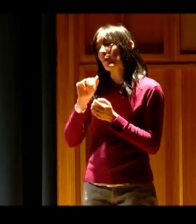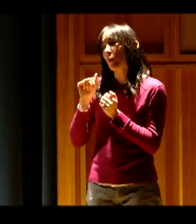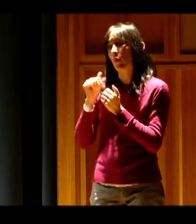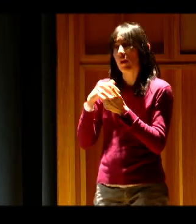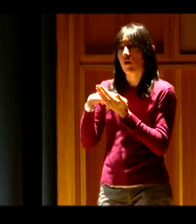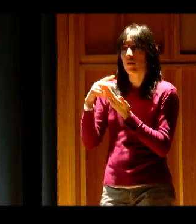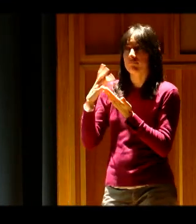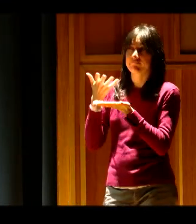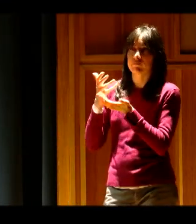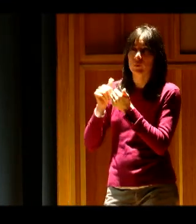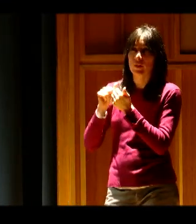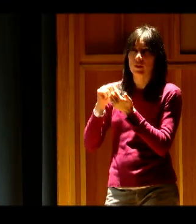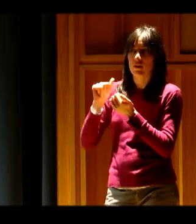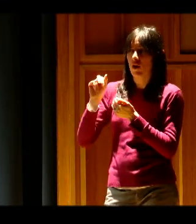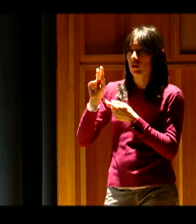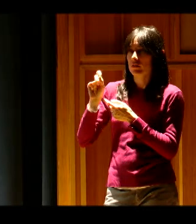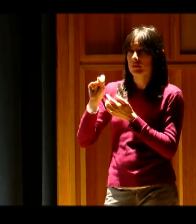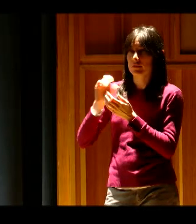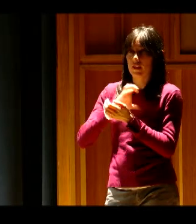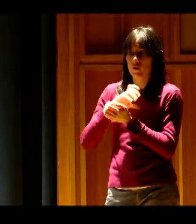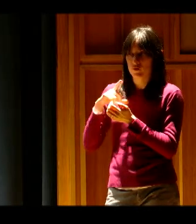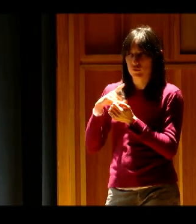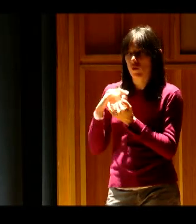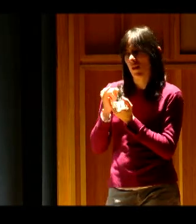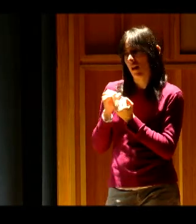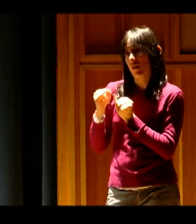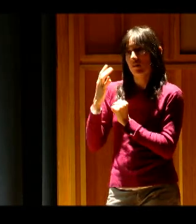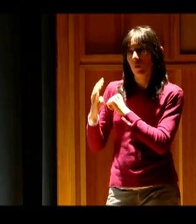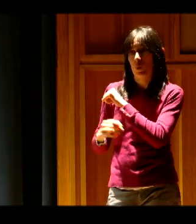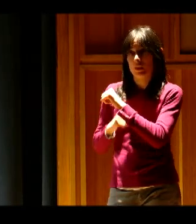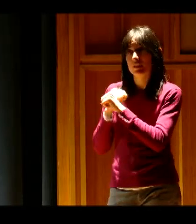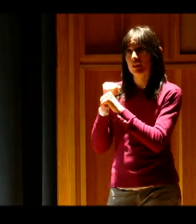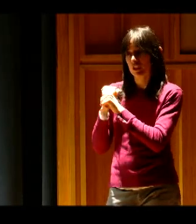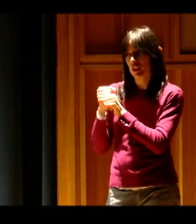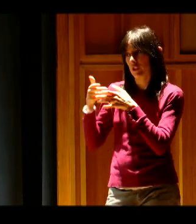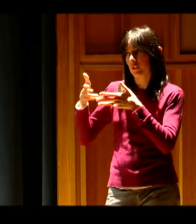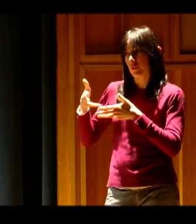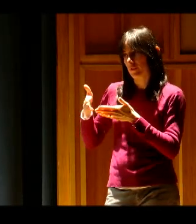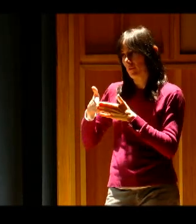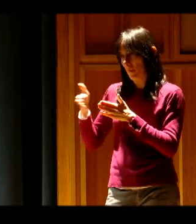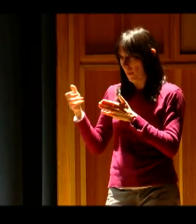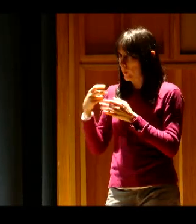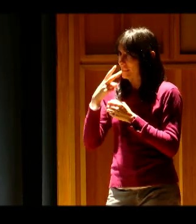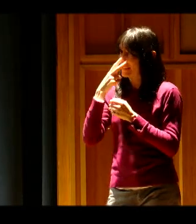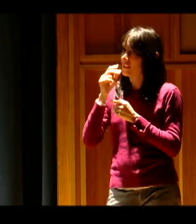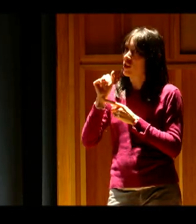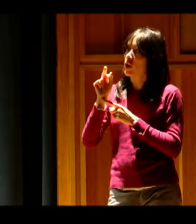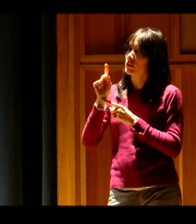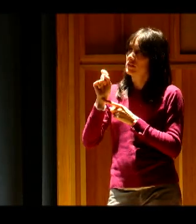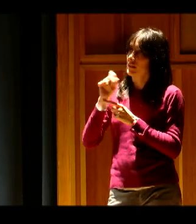And what's been really, really delicious is seeing how much more ambition the Arts Council itself has had.